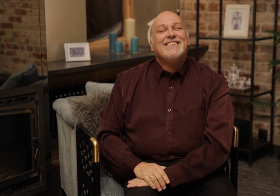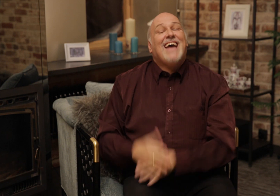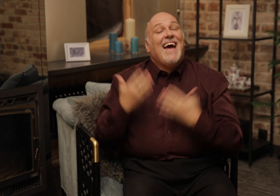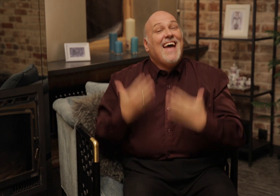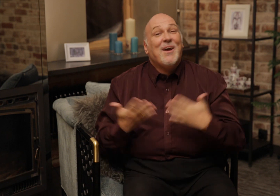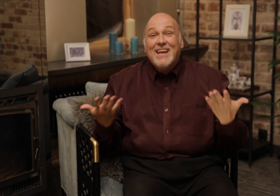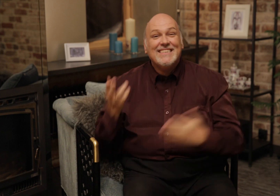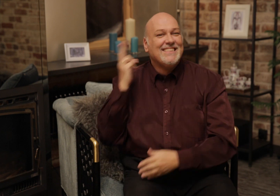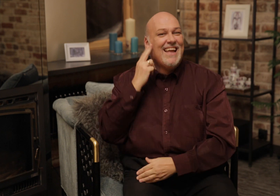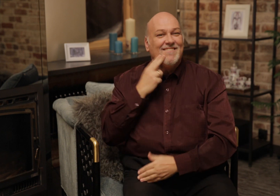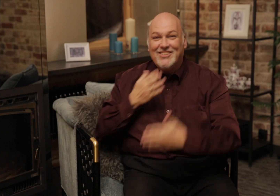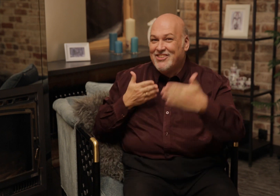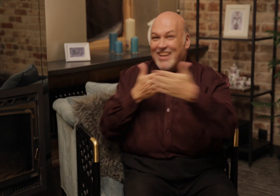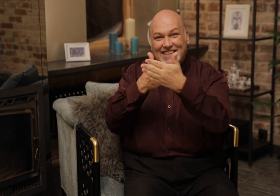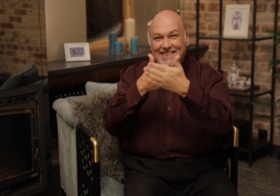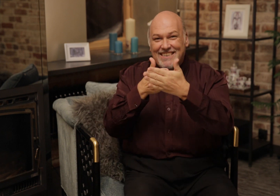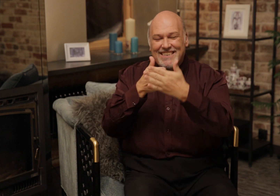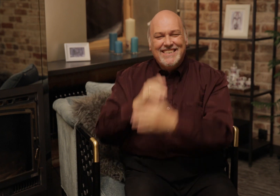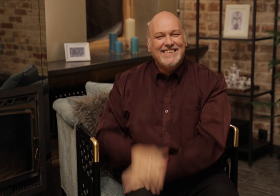Now's it's time for Deaf Challenge!